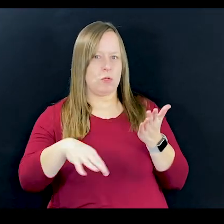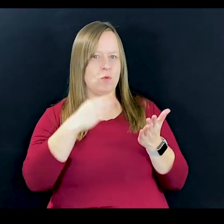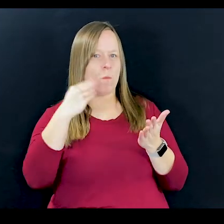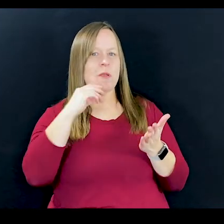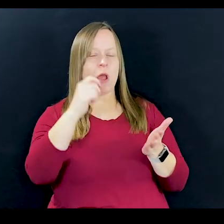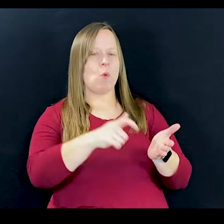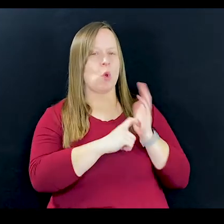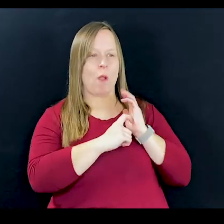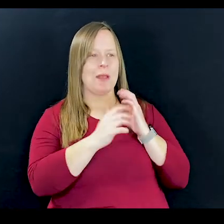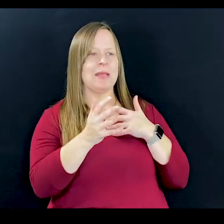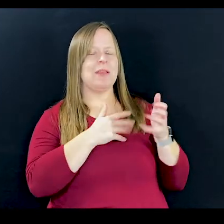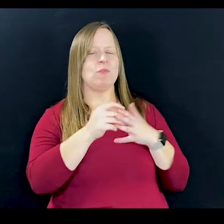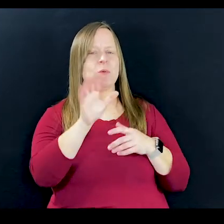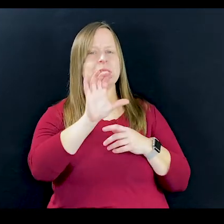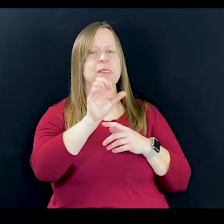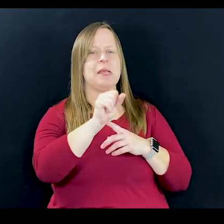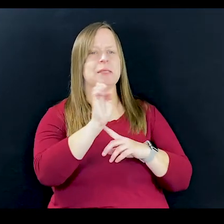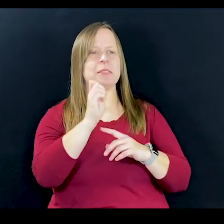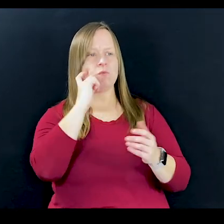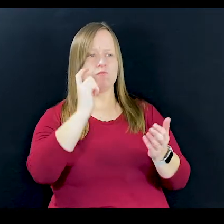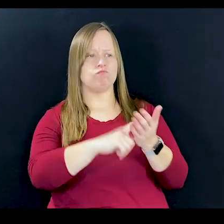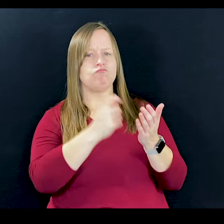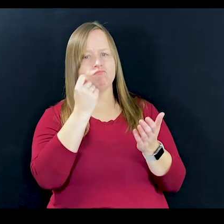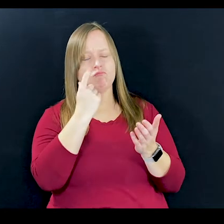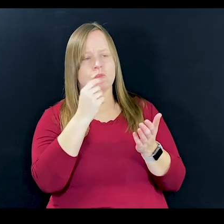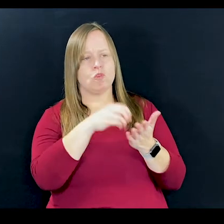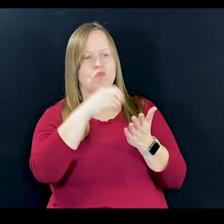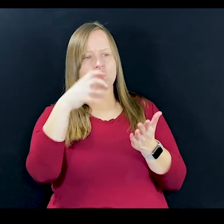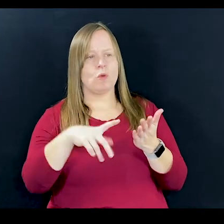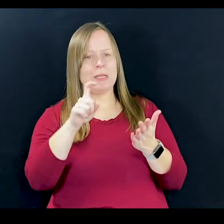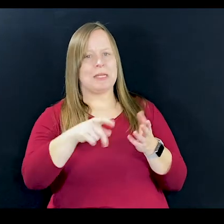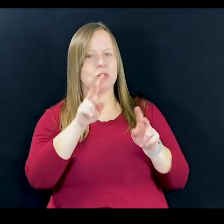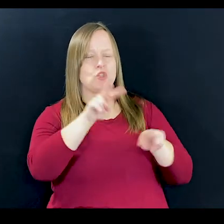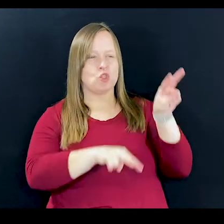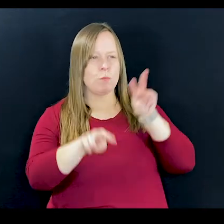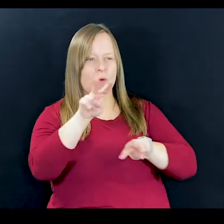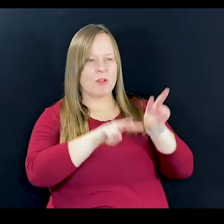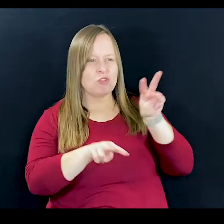Instead even though, the CSD recognized that the student needed supervision,